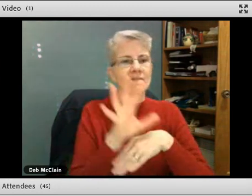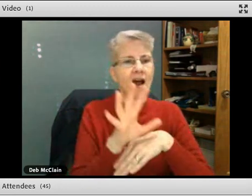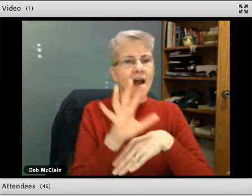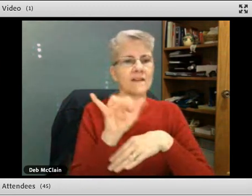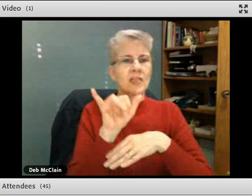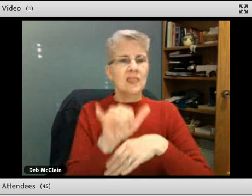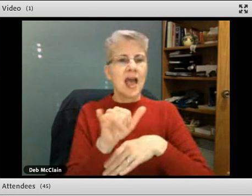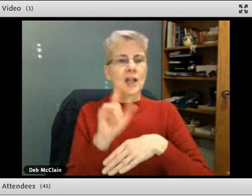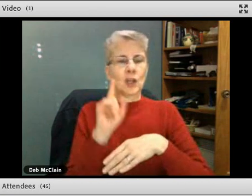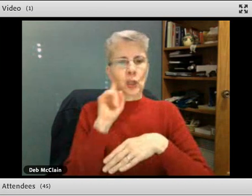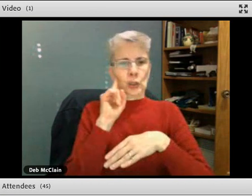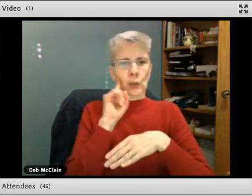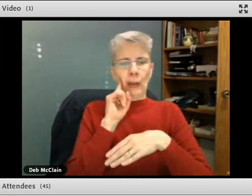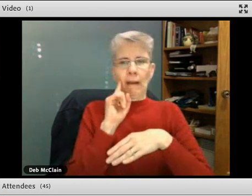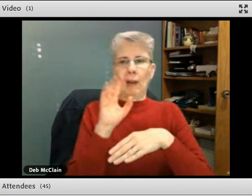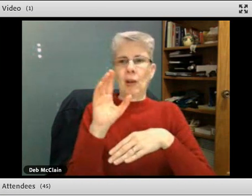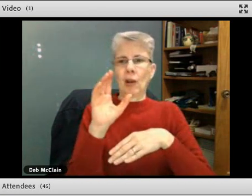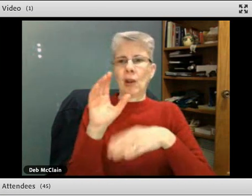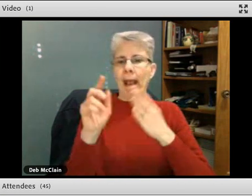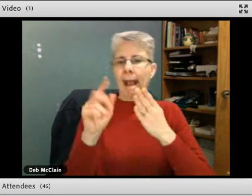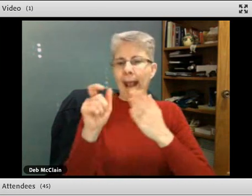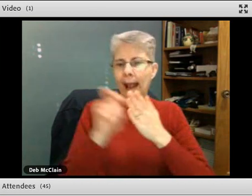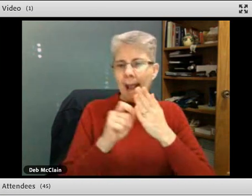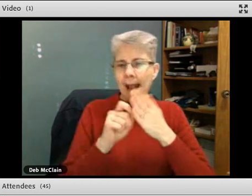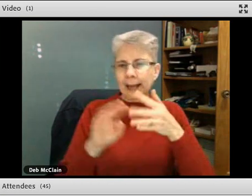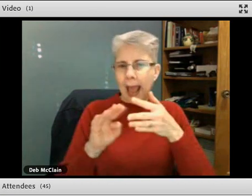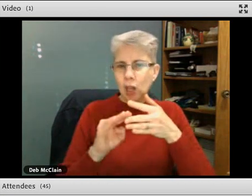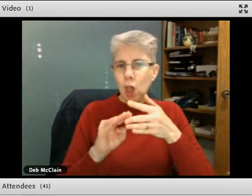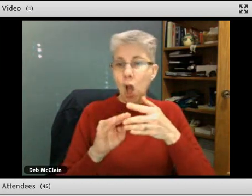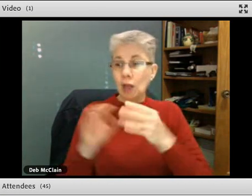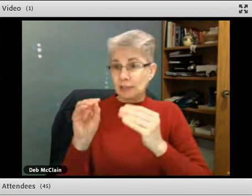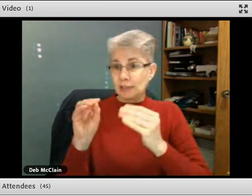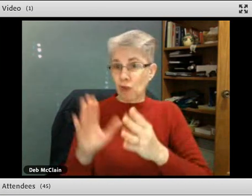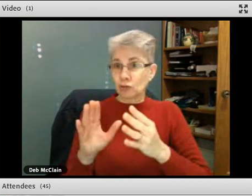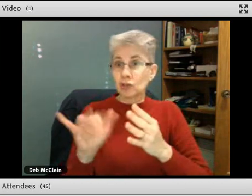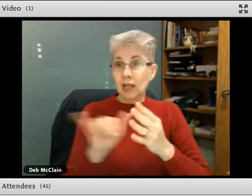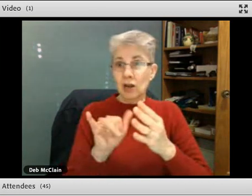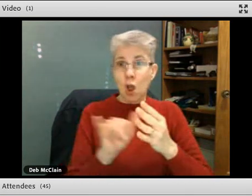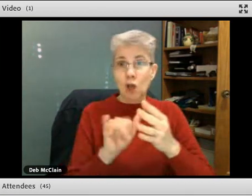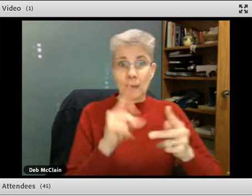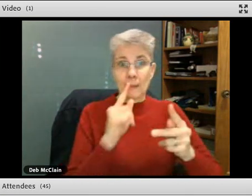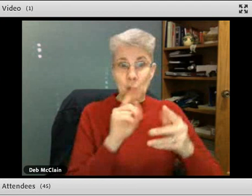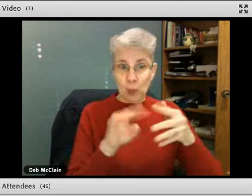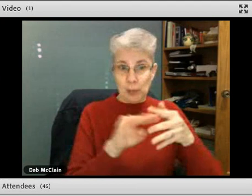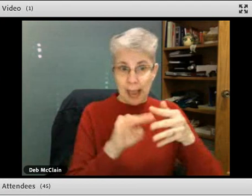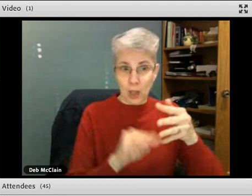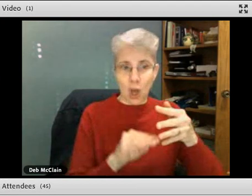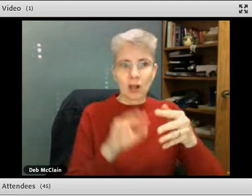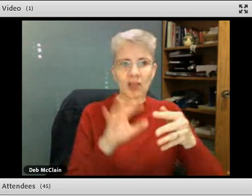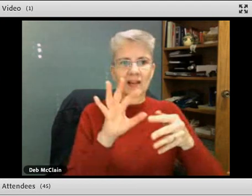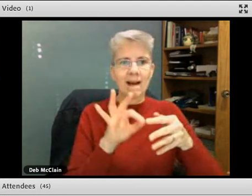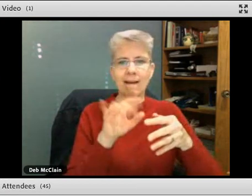and cataloging instructors specifically, talk about the 9xx fields or the 3xx fields.